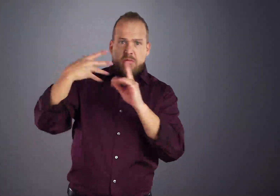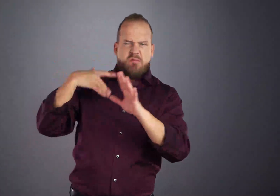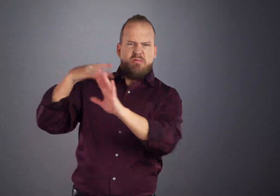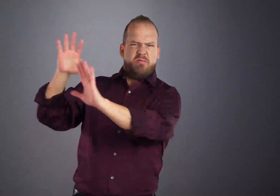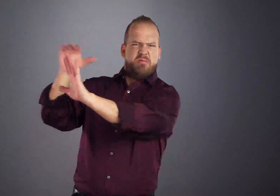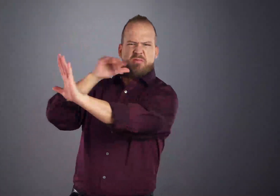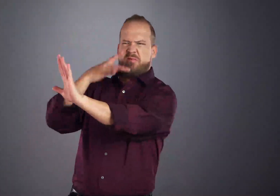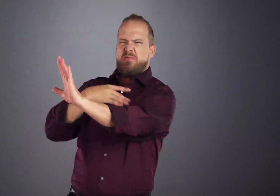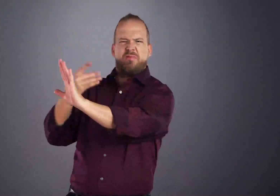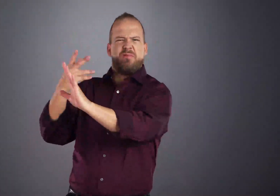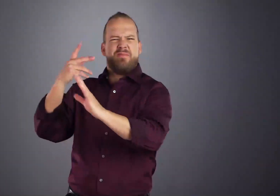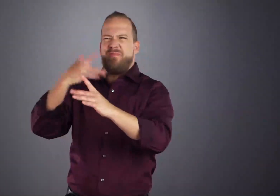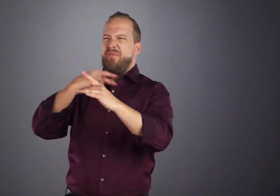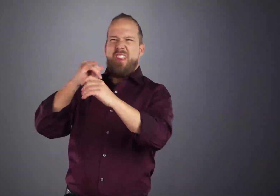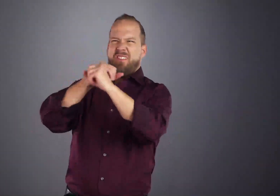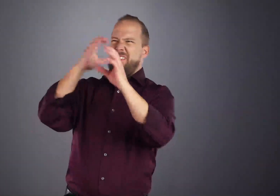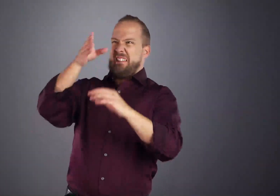I became irritated